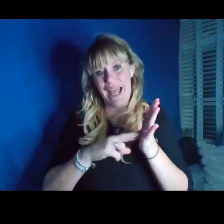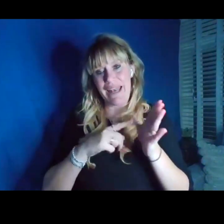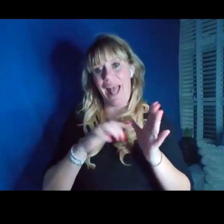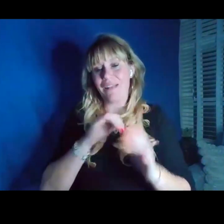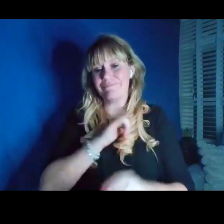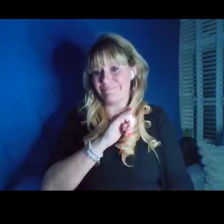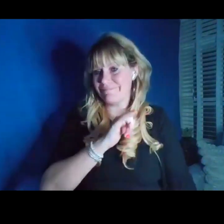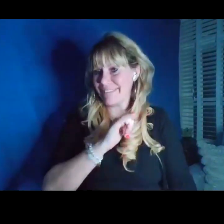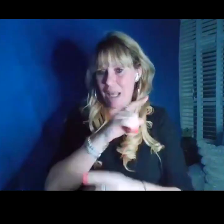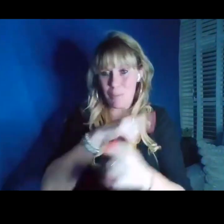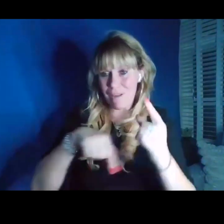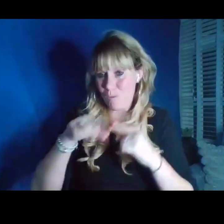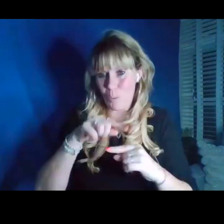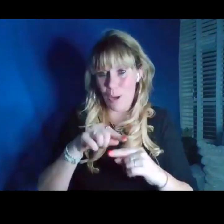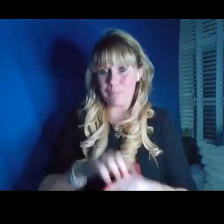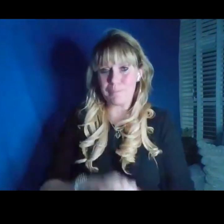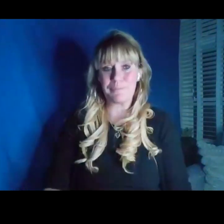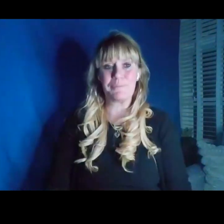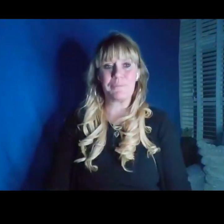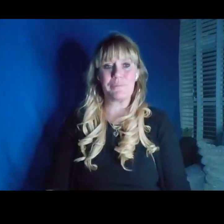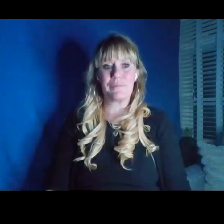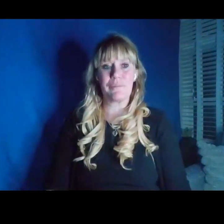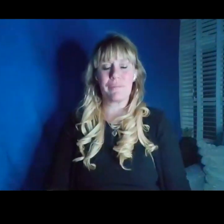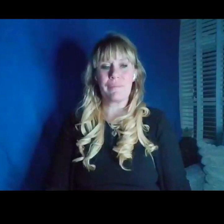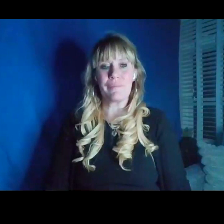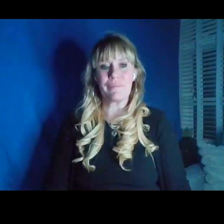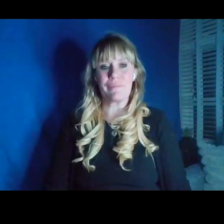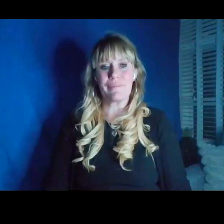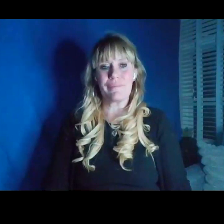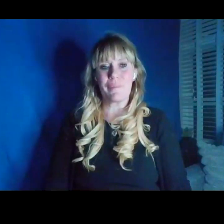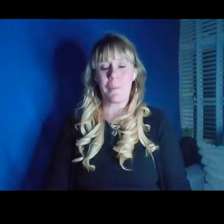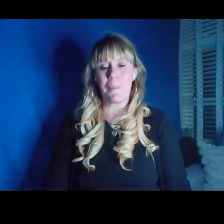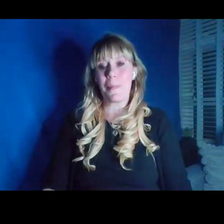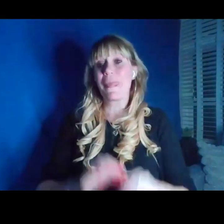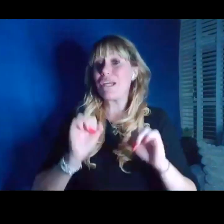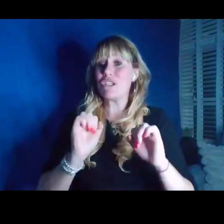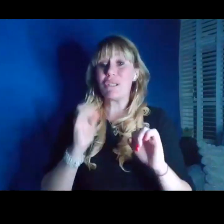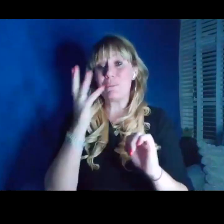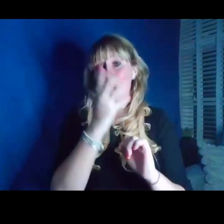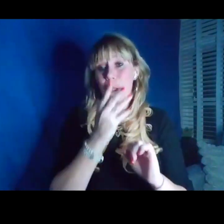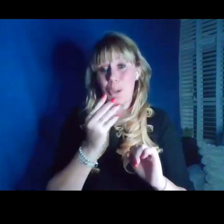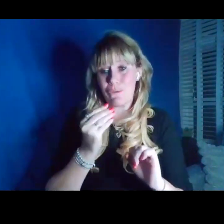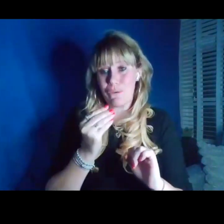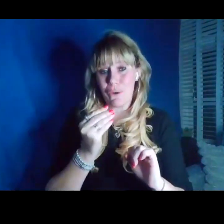so many other wonderful people.